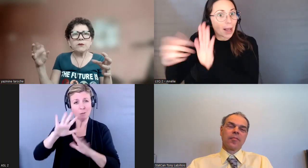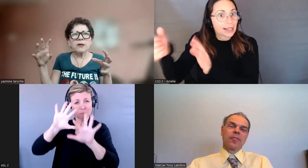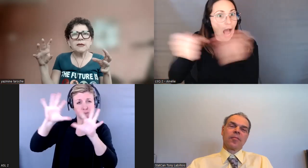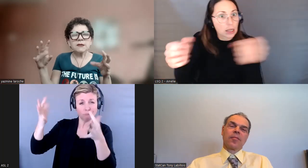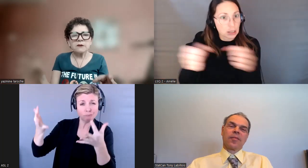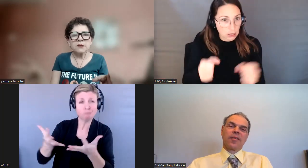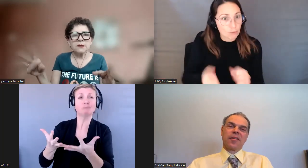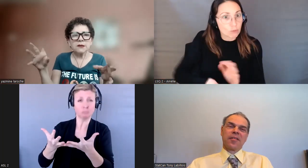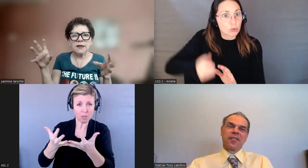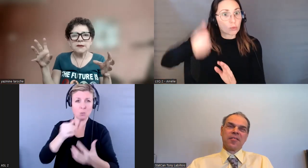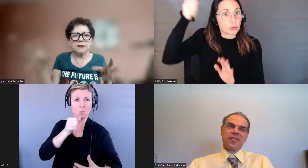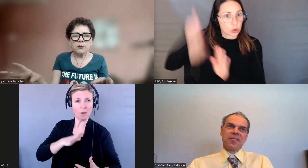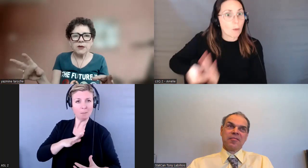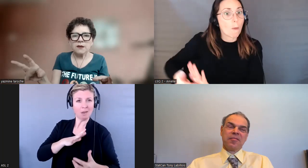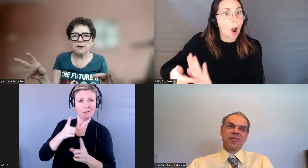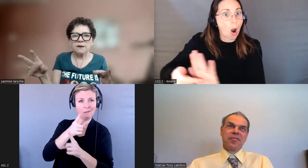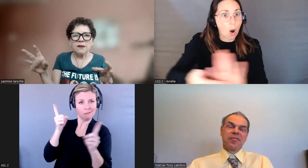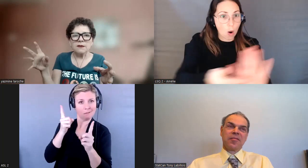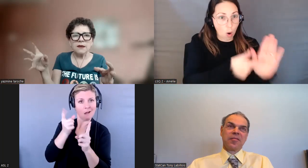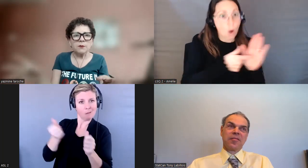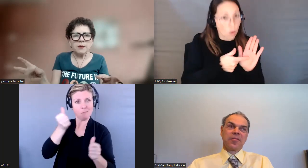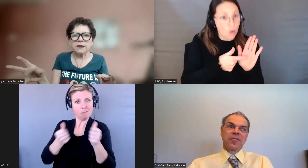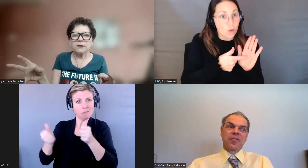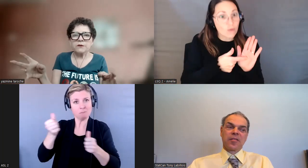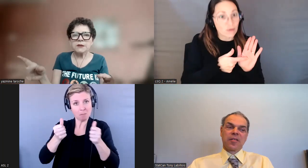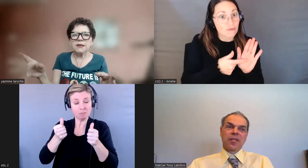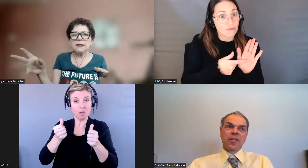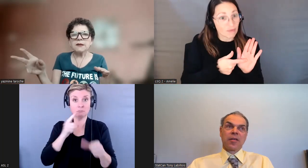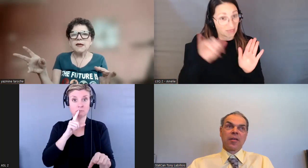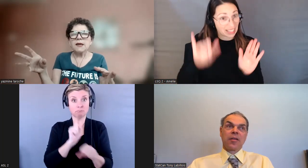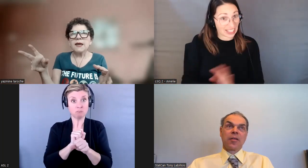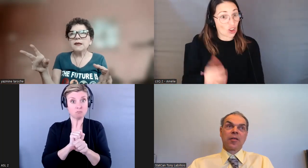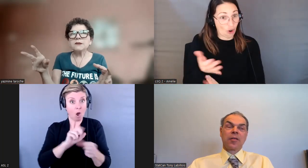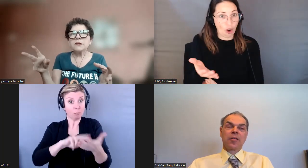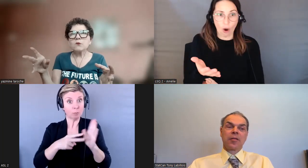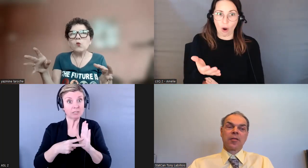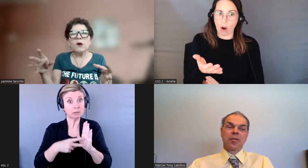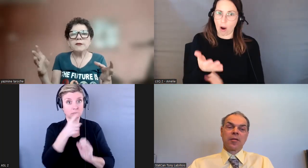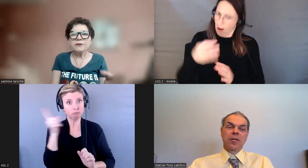a very intentional and deliberate thing that the public service did and it's just wonderful